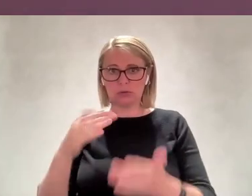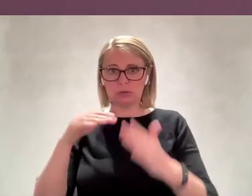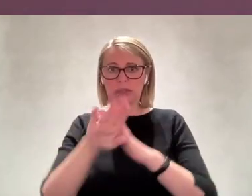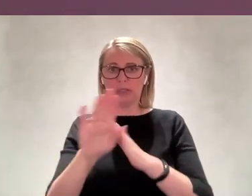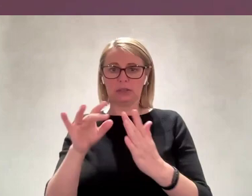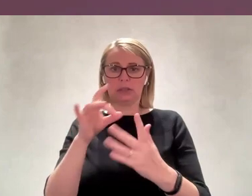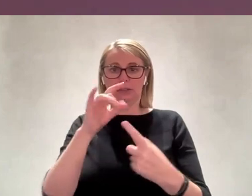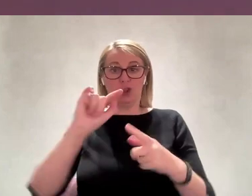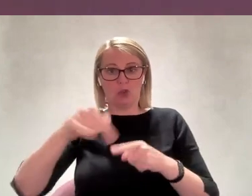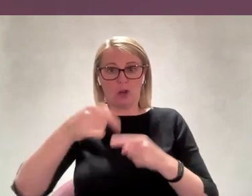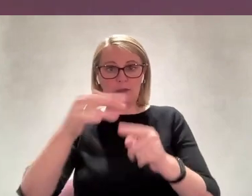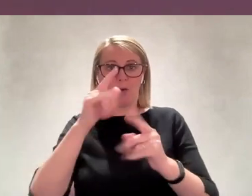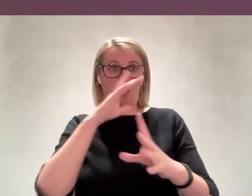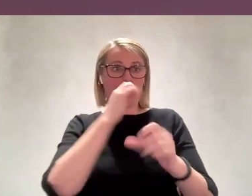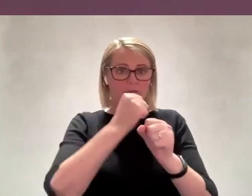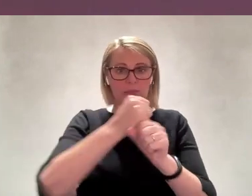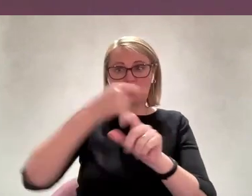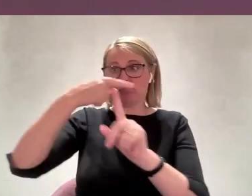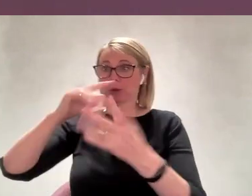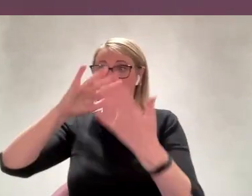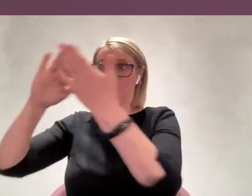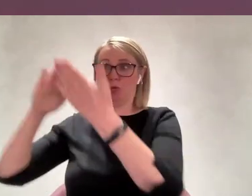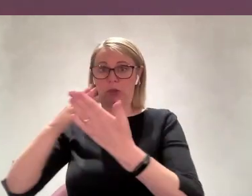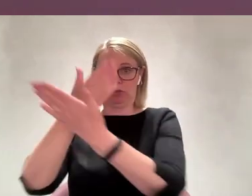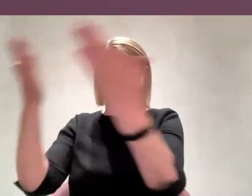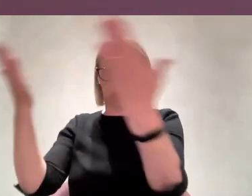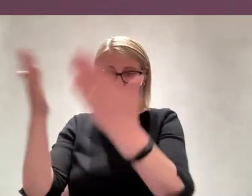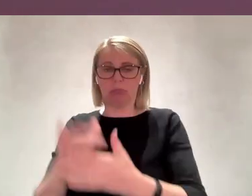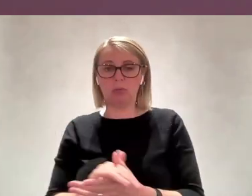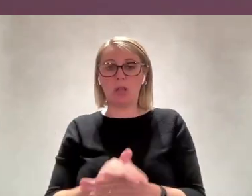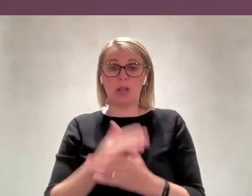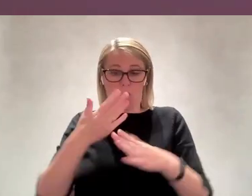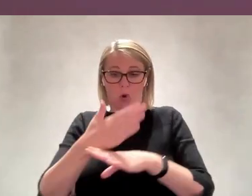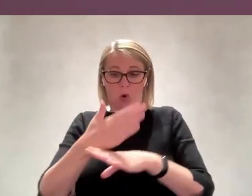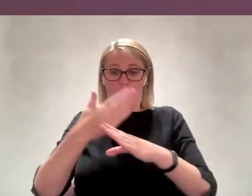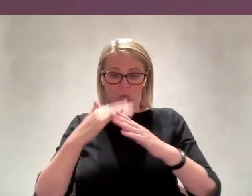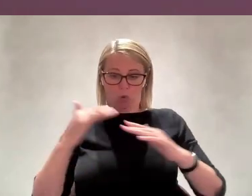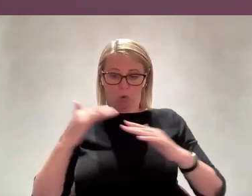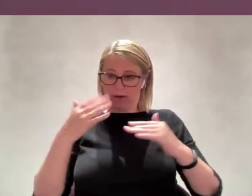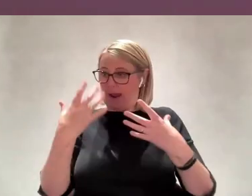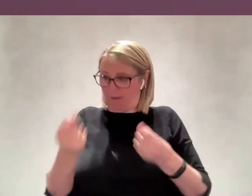governments and communities. And there's work being done at all levels.